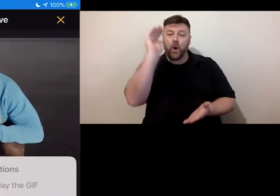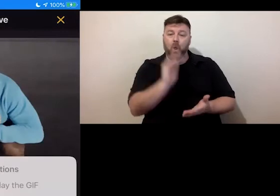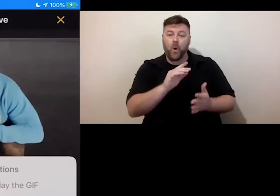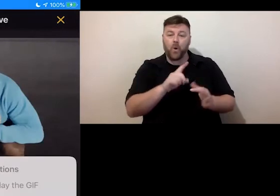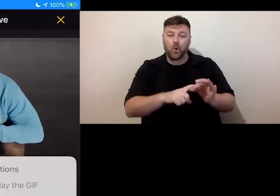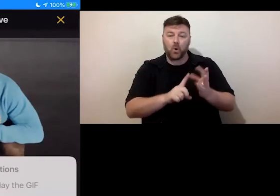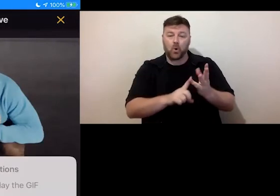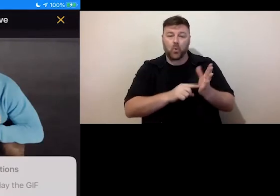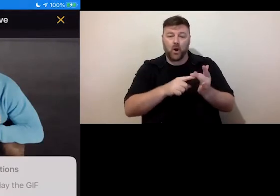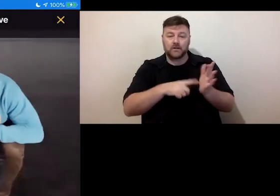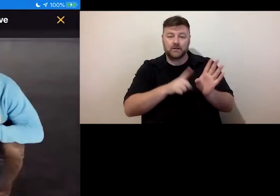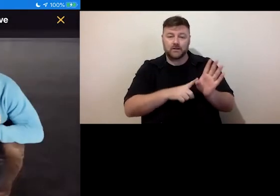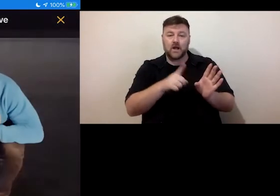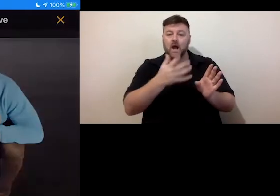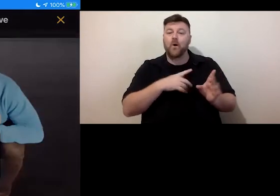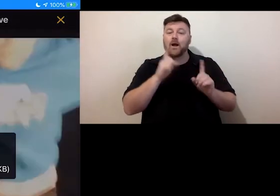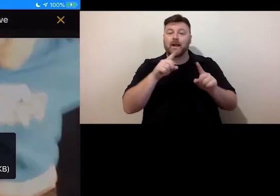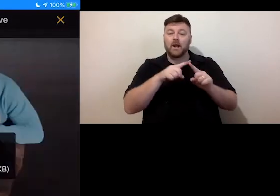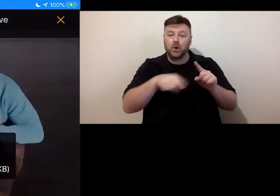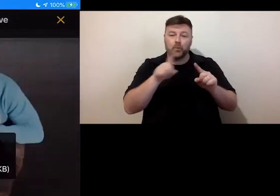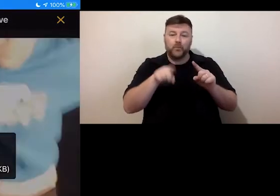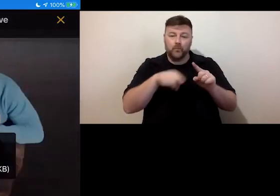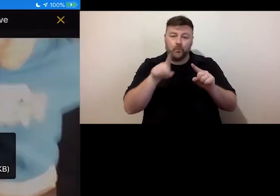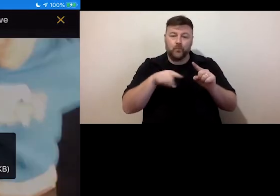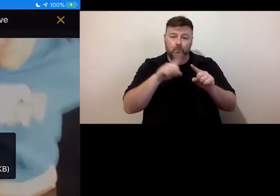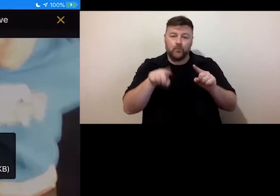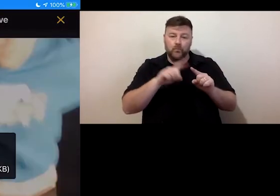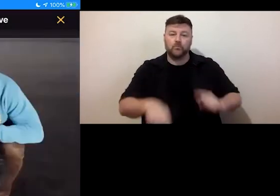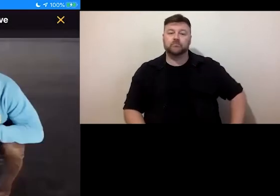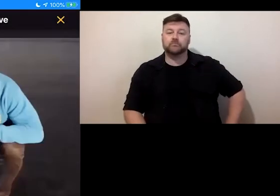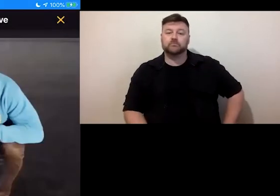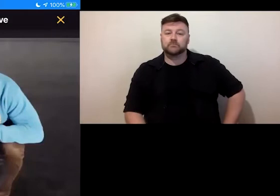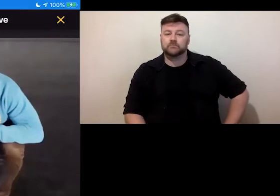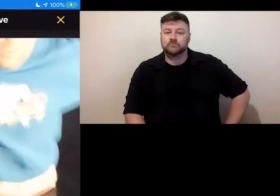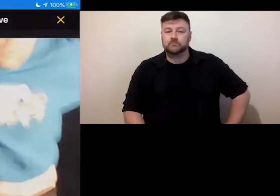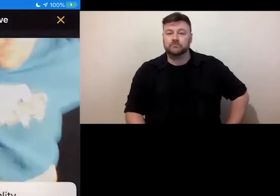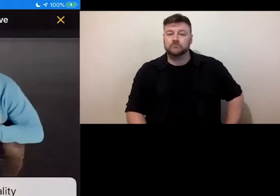choose to lose "forever". And it says 27 kilobytes. You can go up to